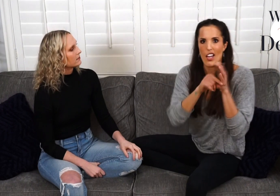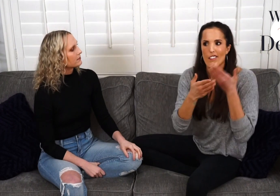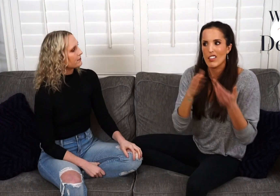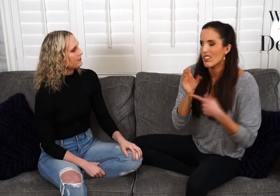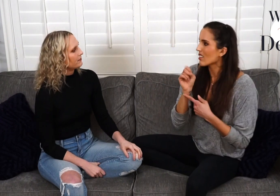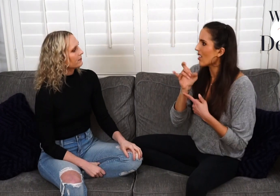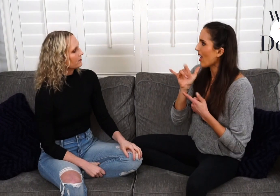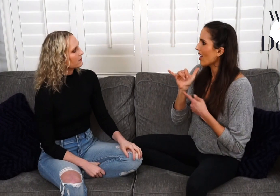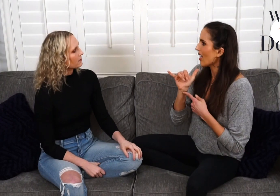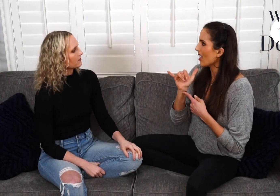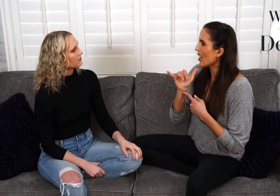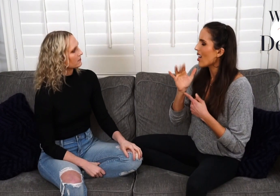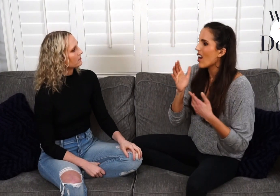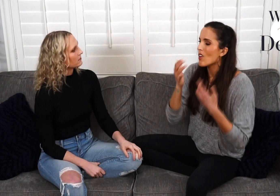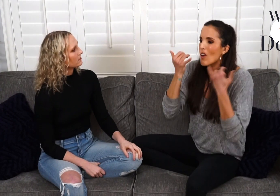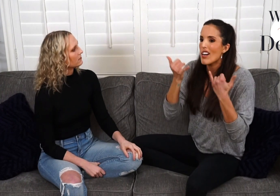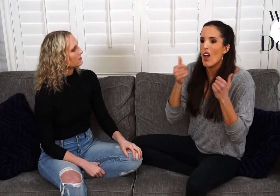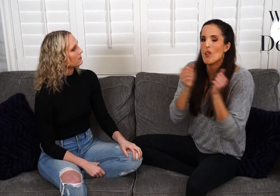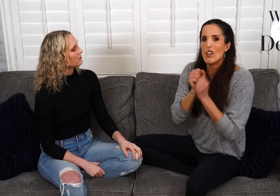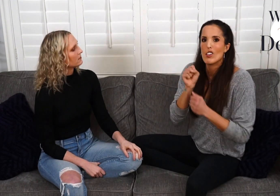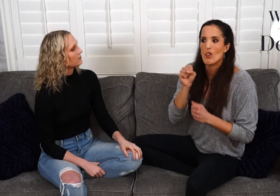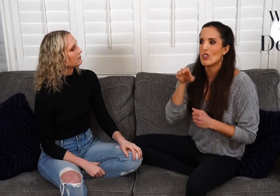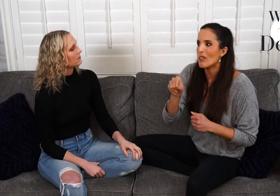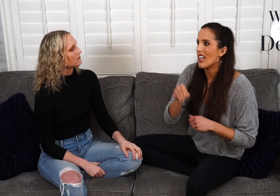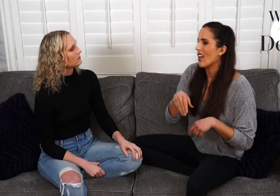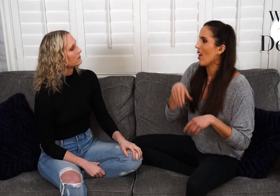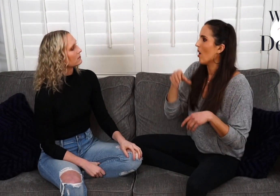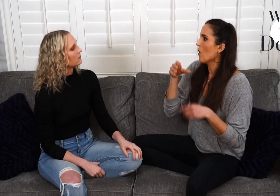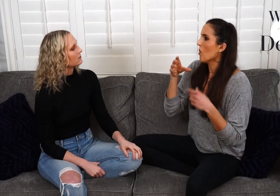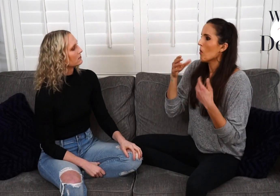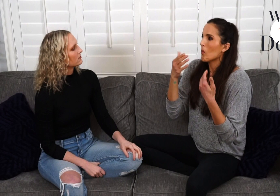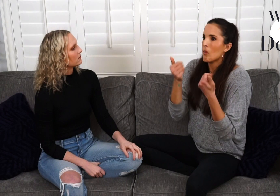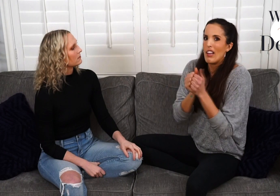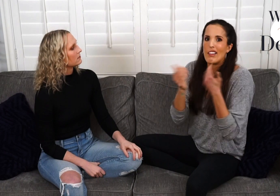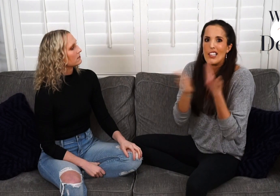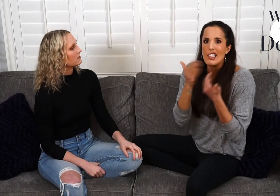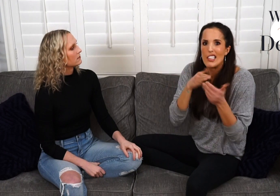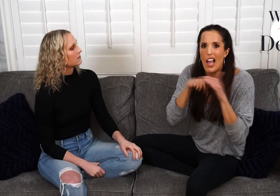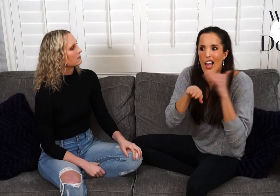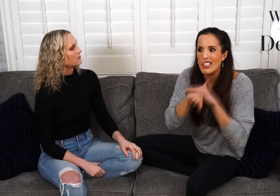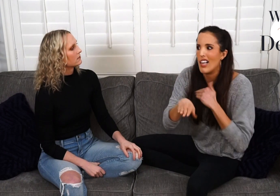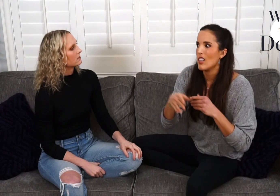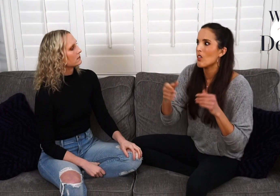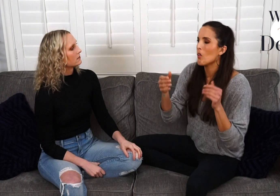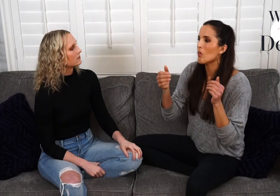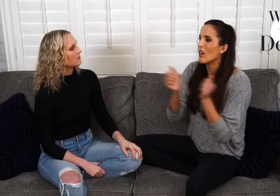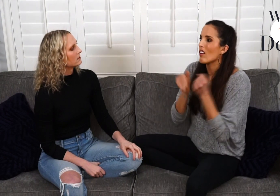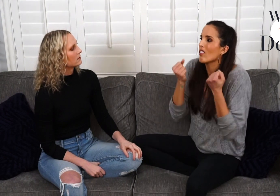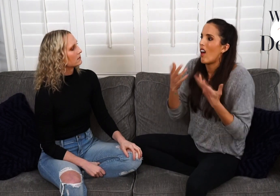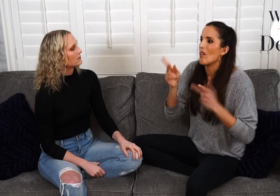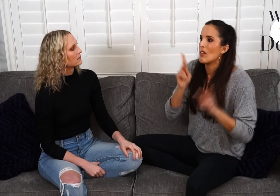or negative thing? It's society and right now with social media, with easy access with a lot